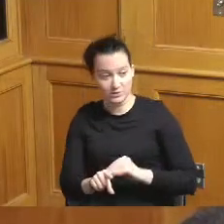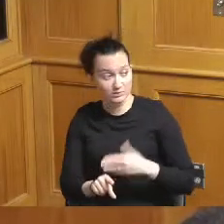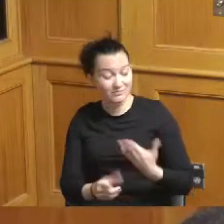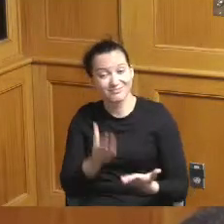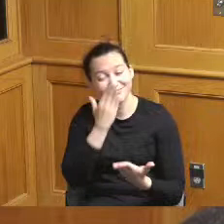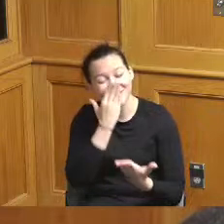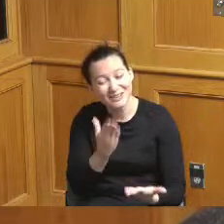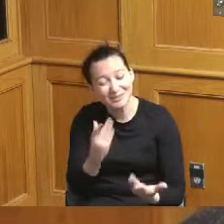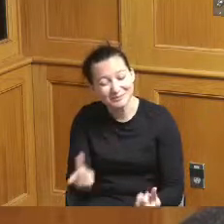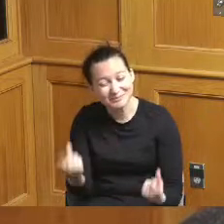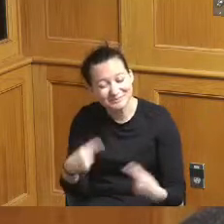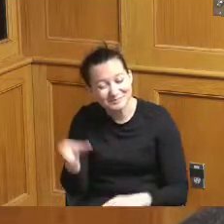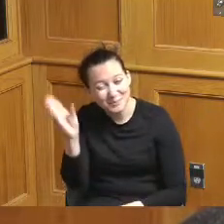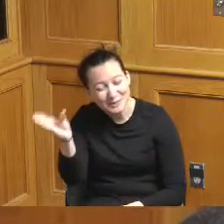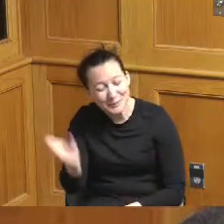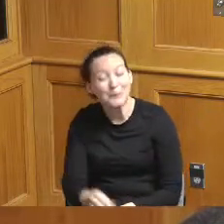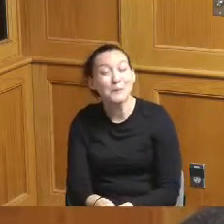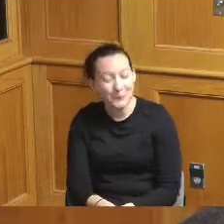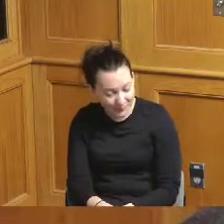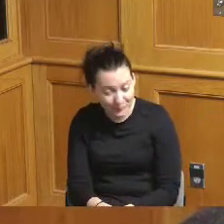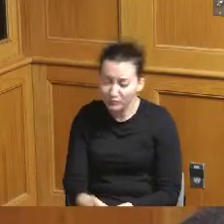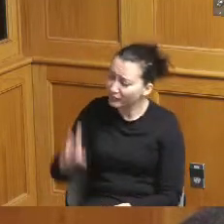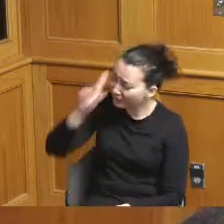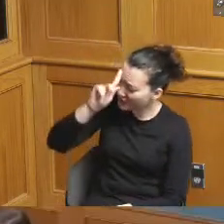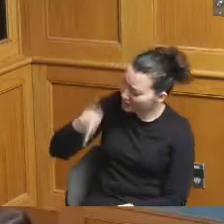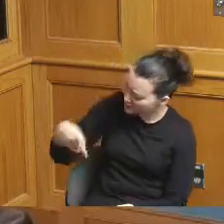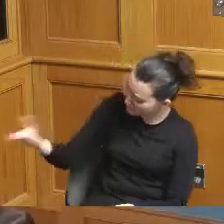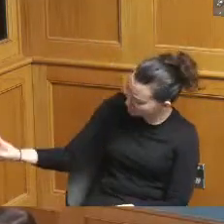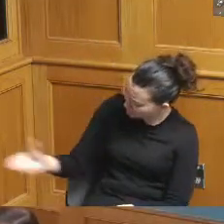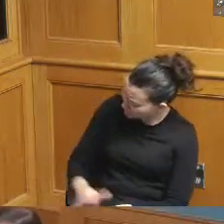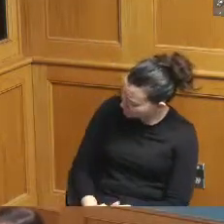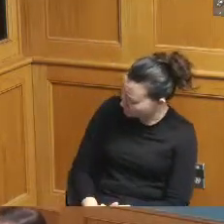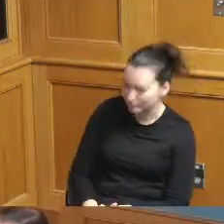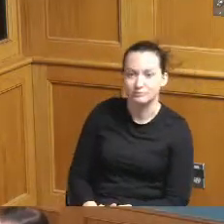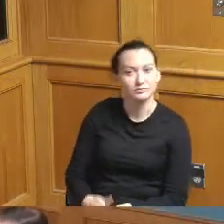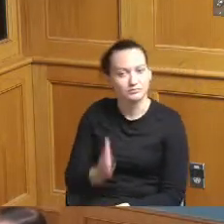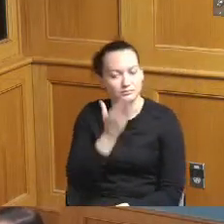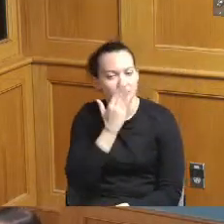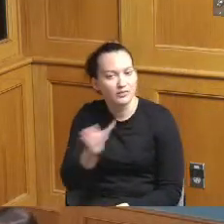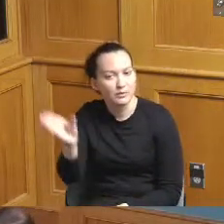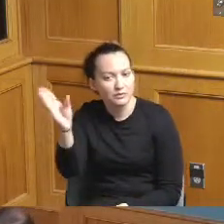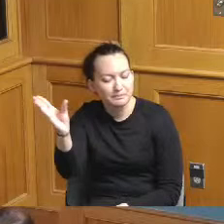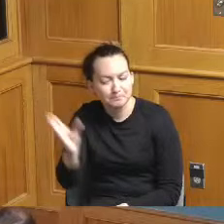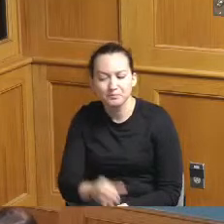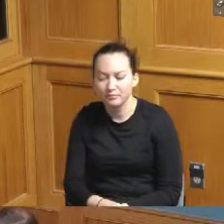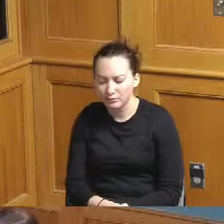thank you for your presentation Vice President Reece thank you for your presentation I just